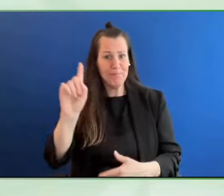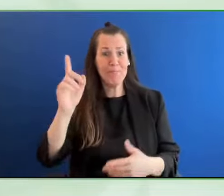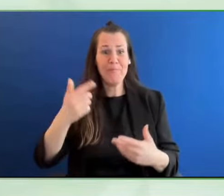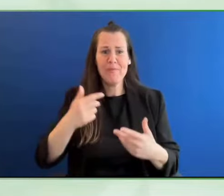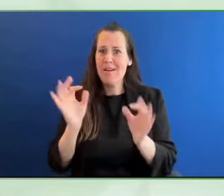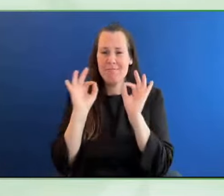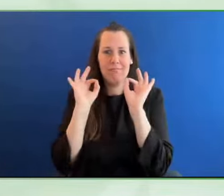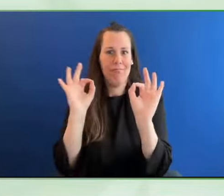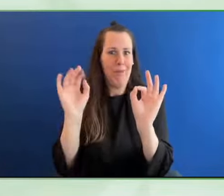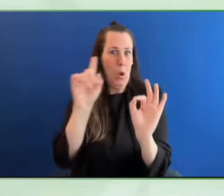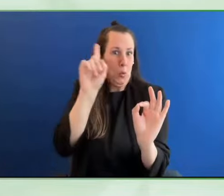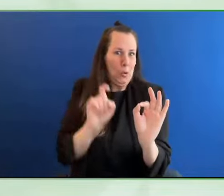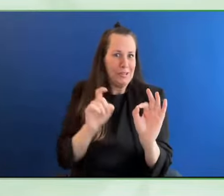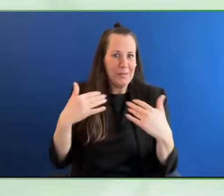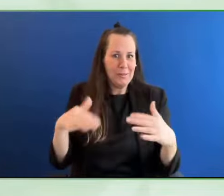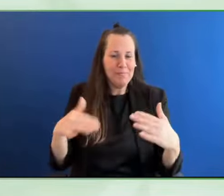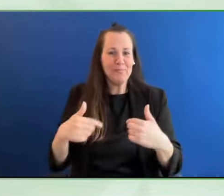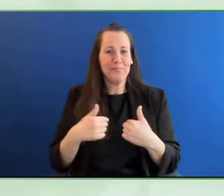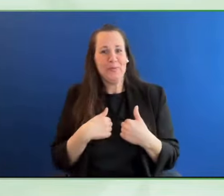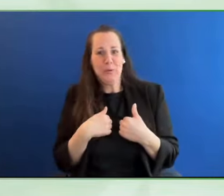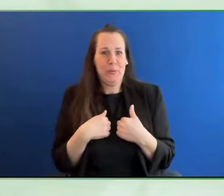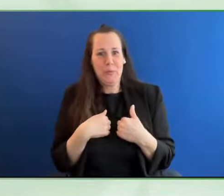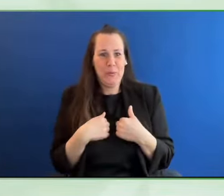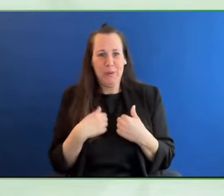That is my message.